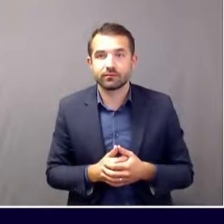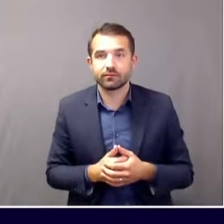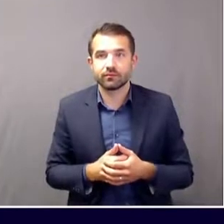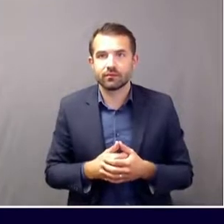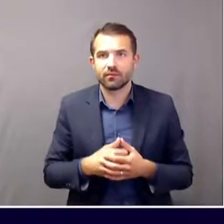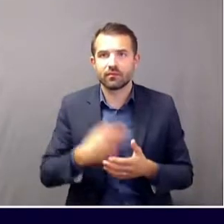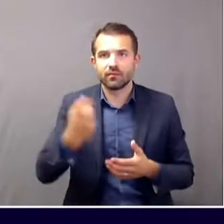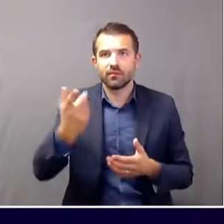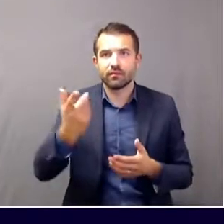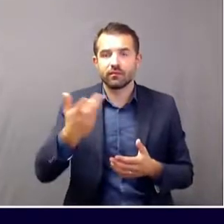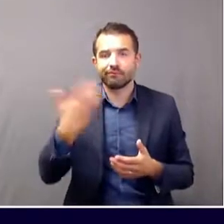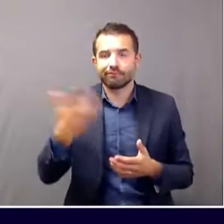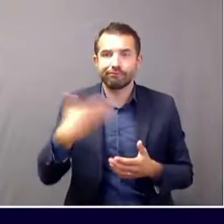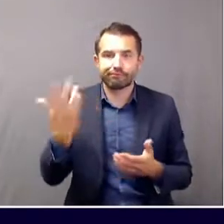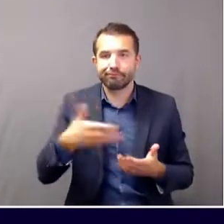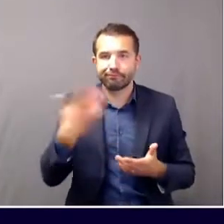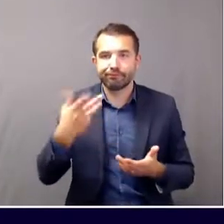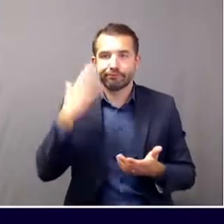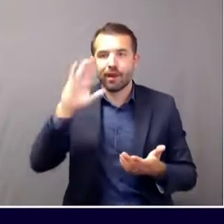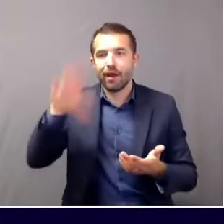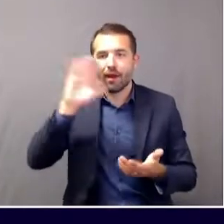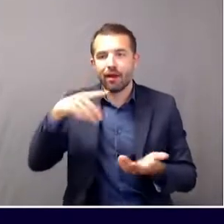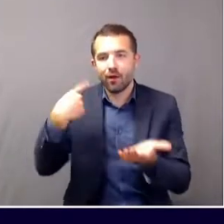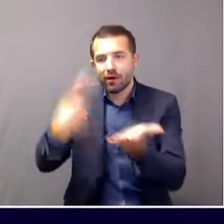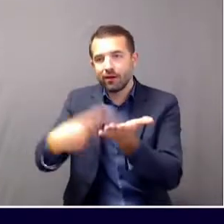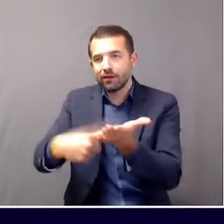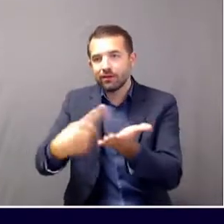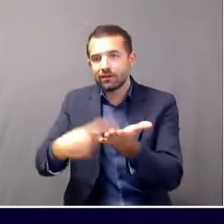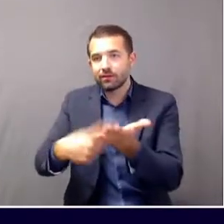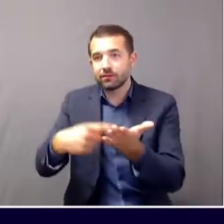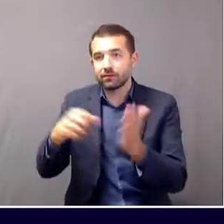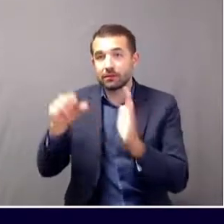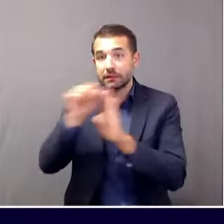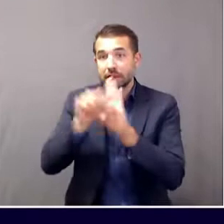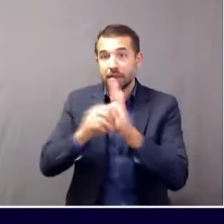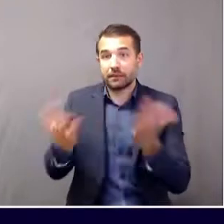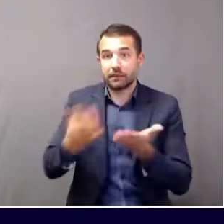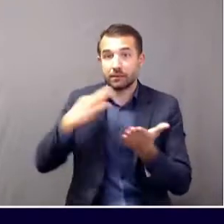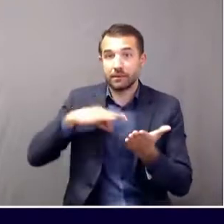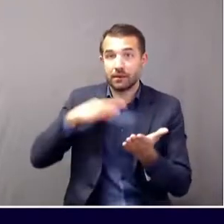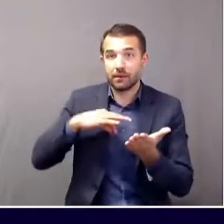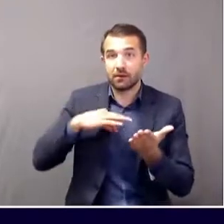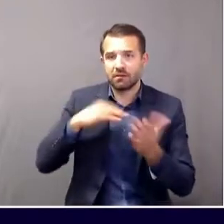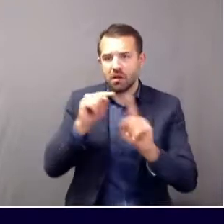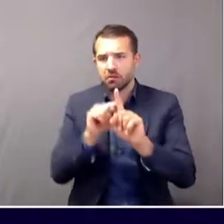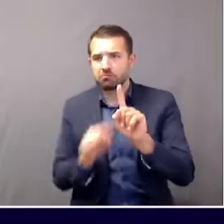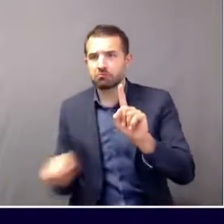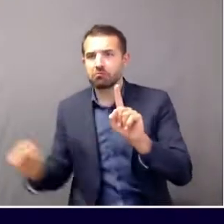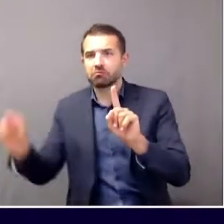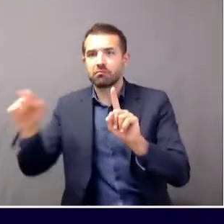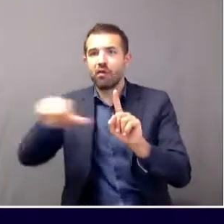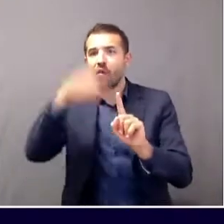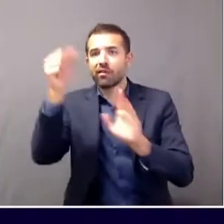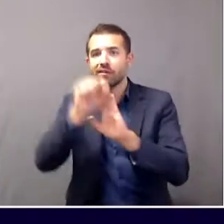you know the increase in nearby